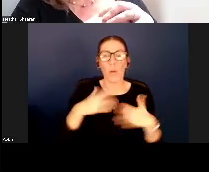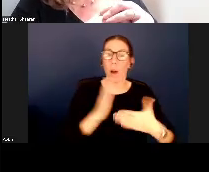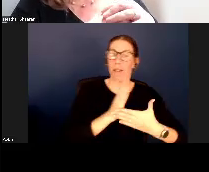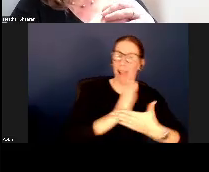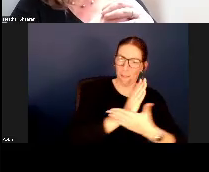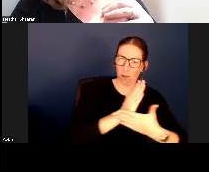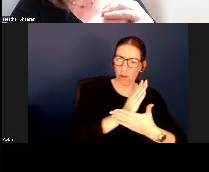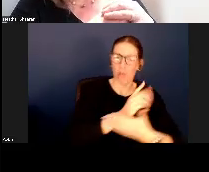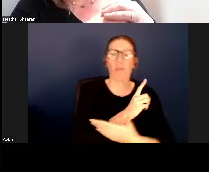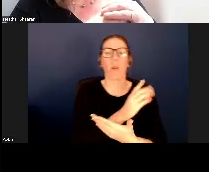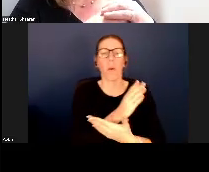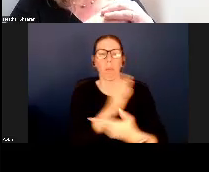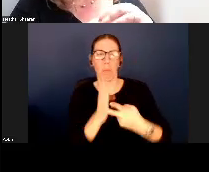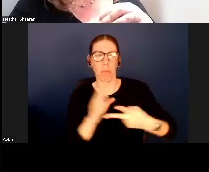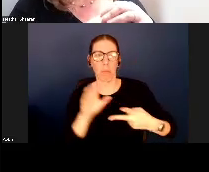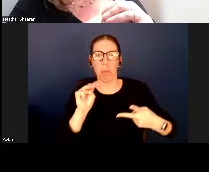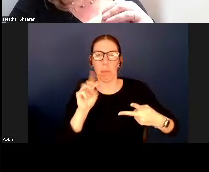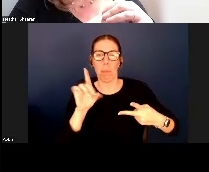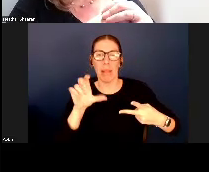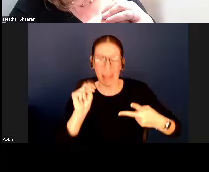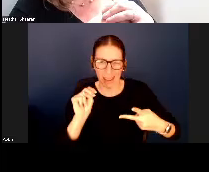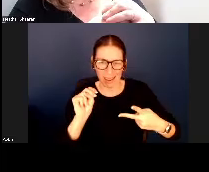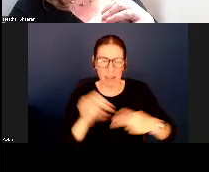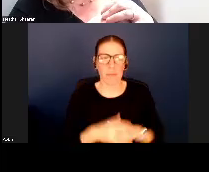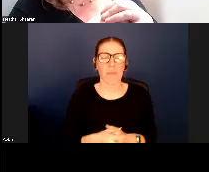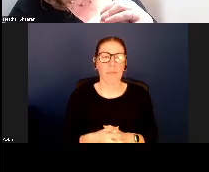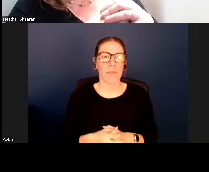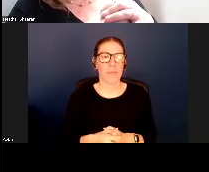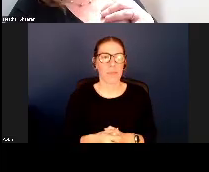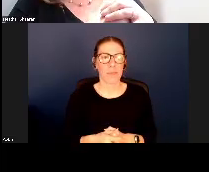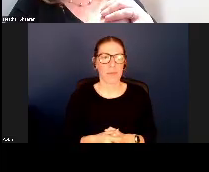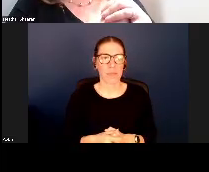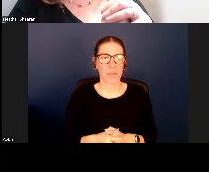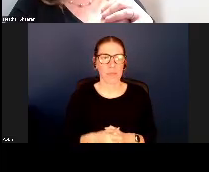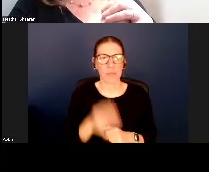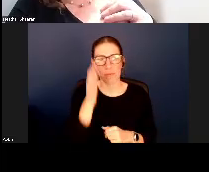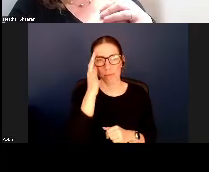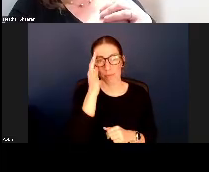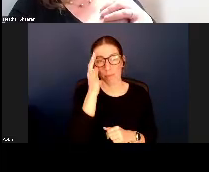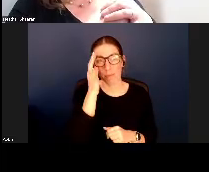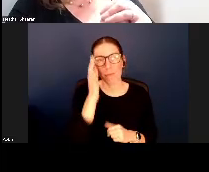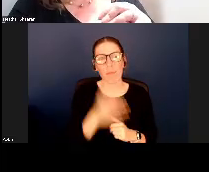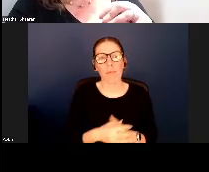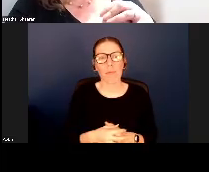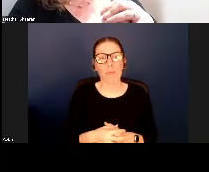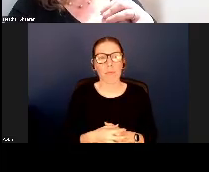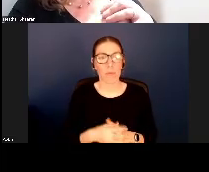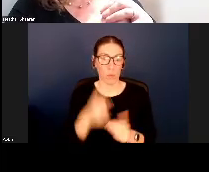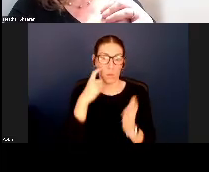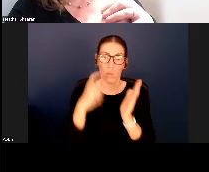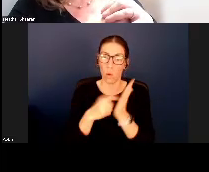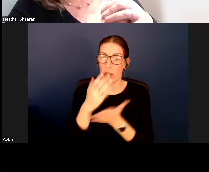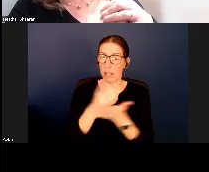is a better way of reporting it. And kind of some of the prominent numbers. So for the teenagers who